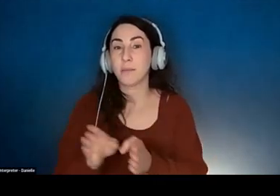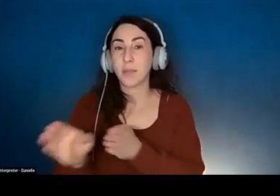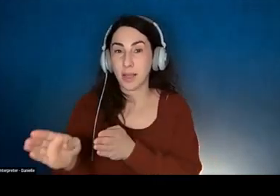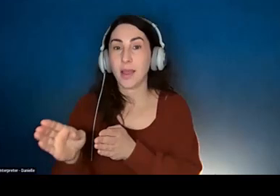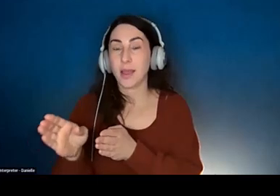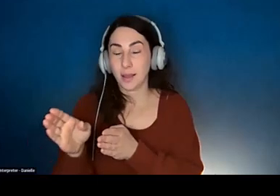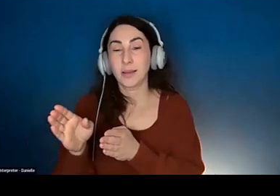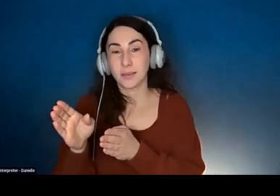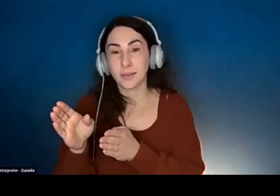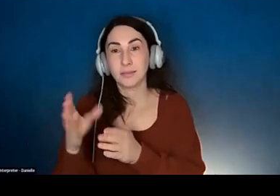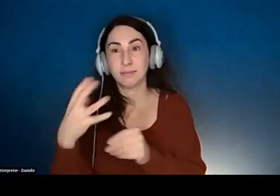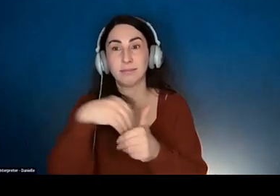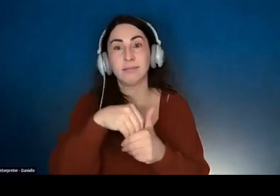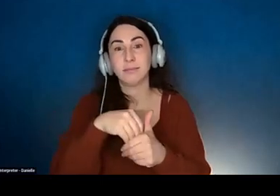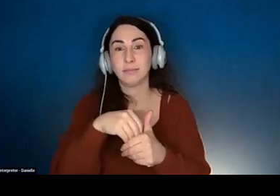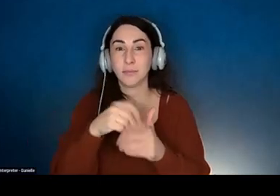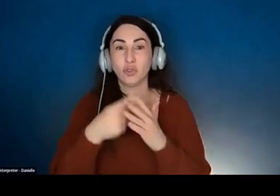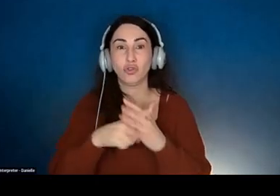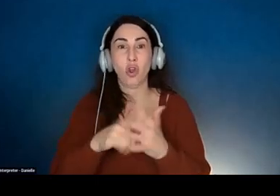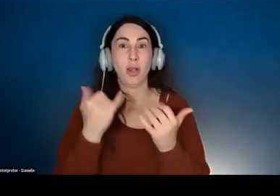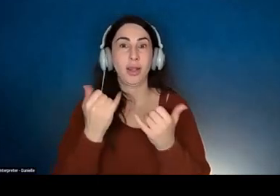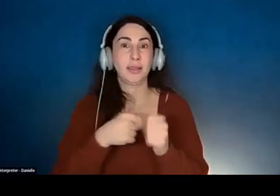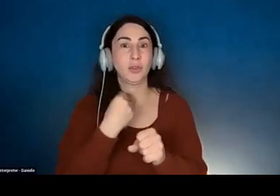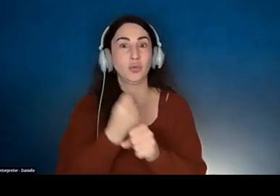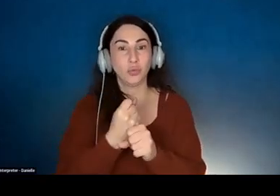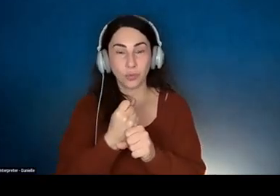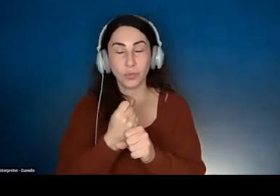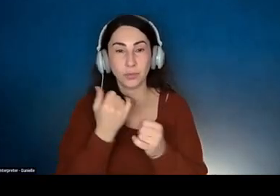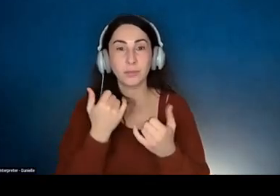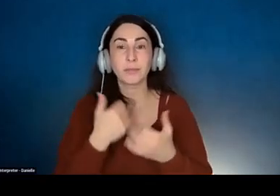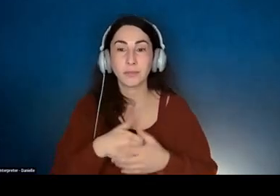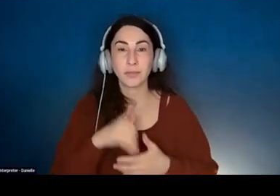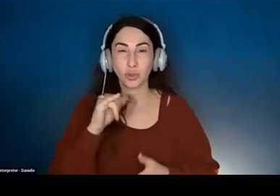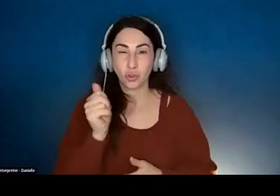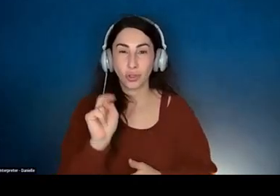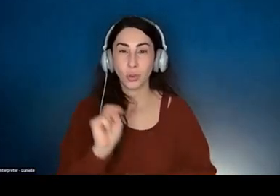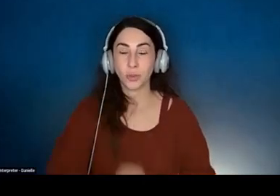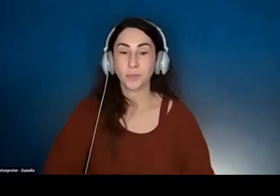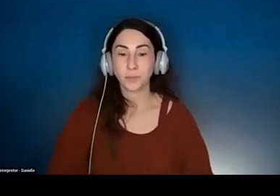calendar year the last thing that we rolled out in